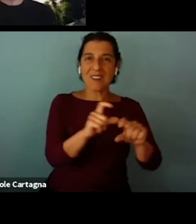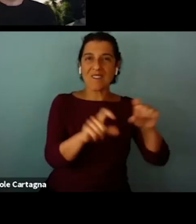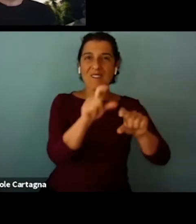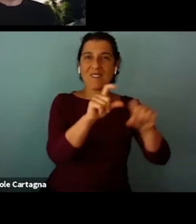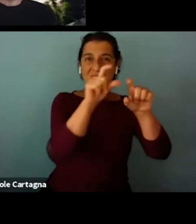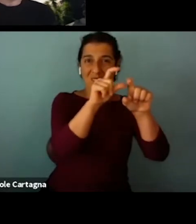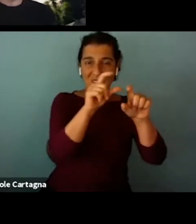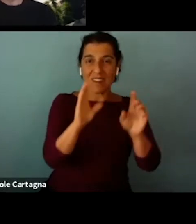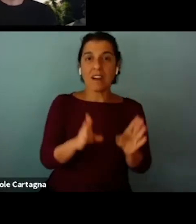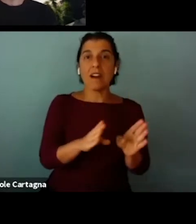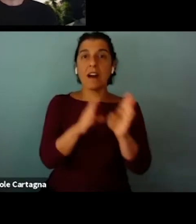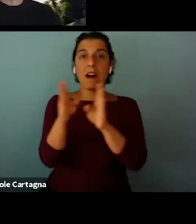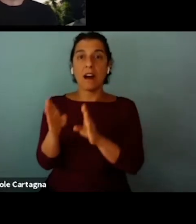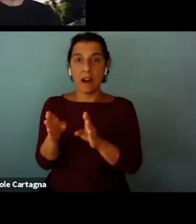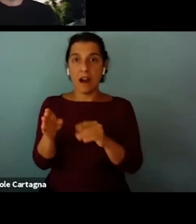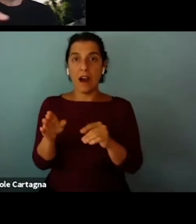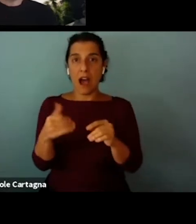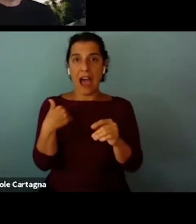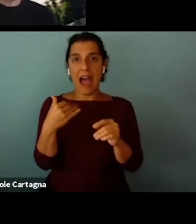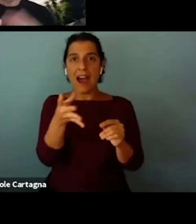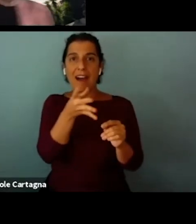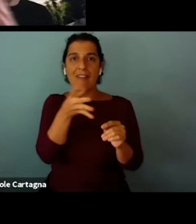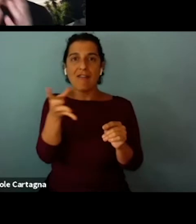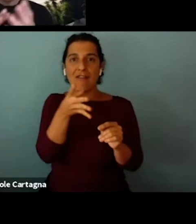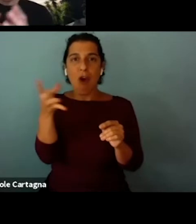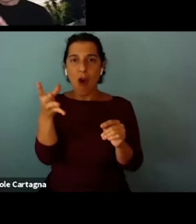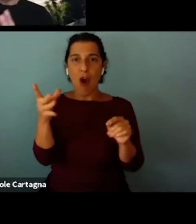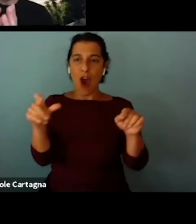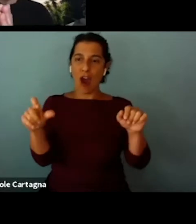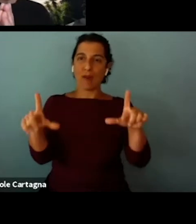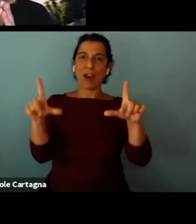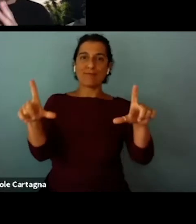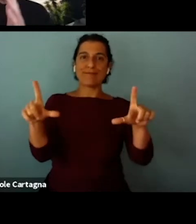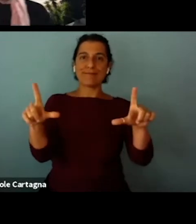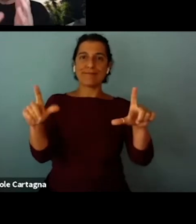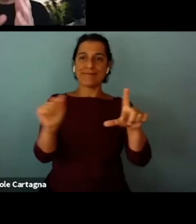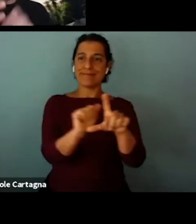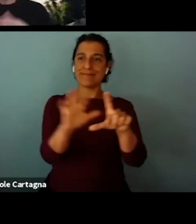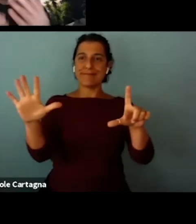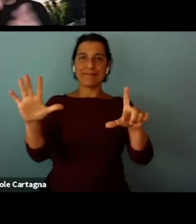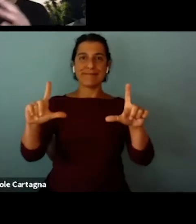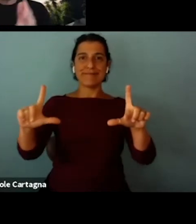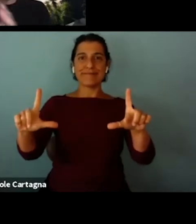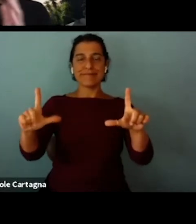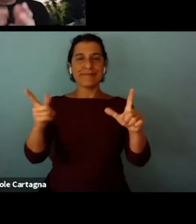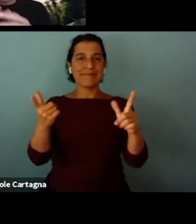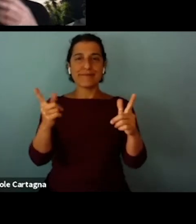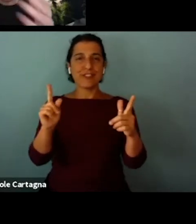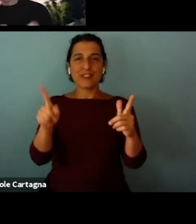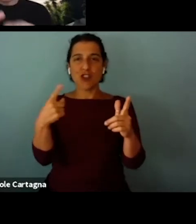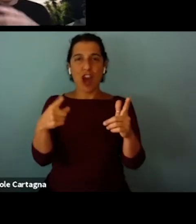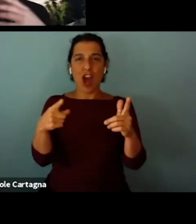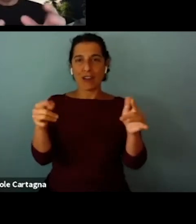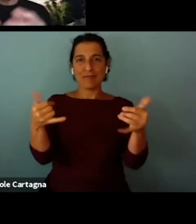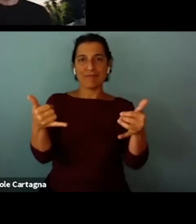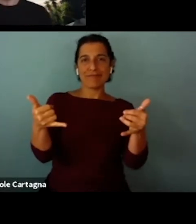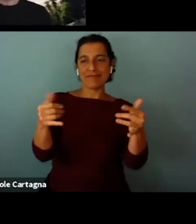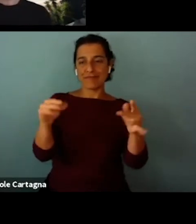have a farmyard scene and this is for um you know sort of just free play and cooperative interaction